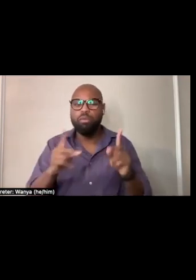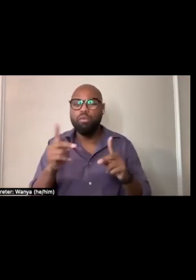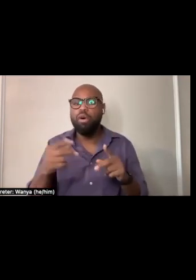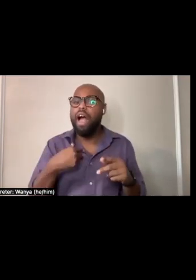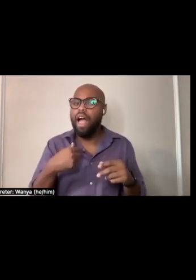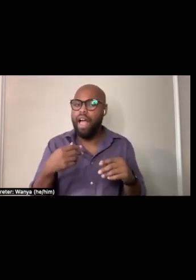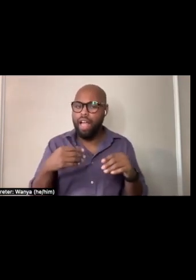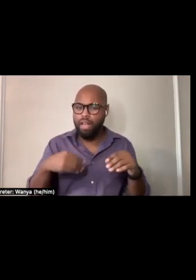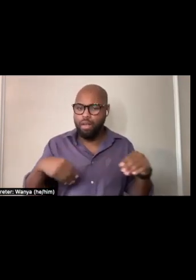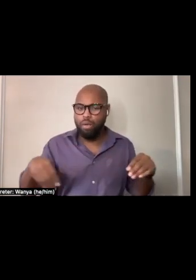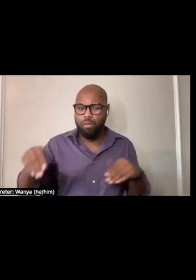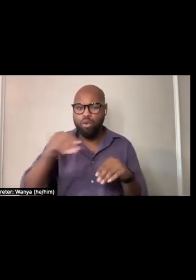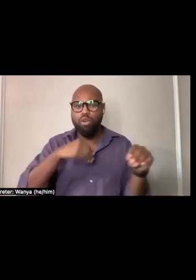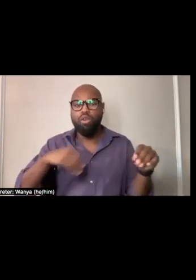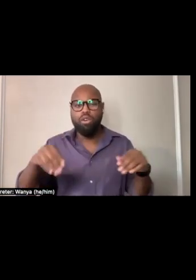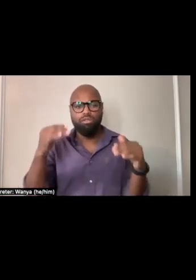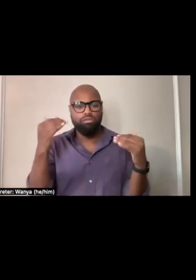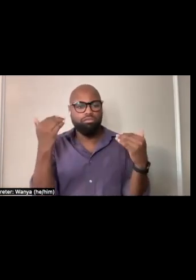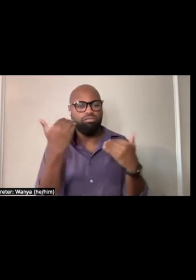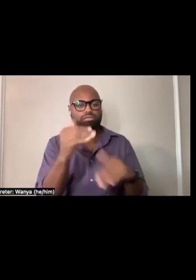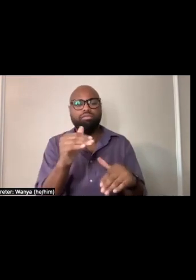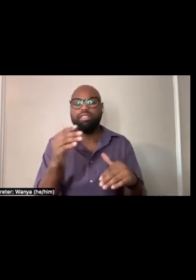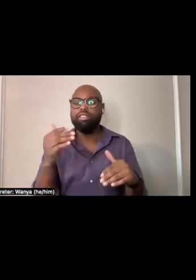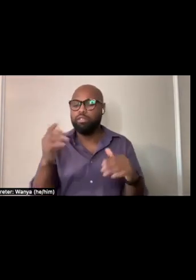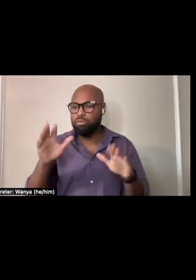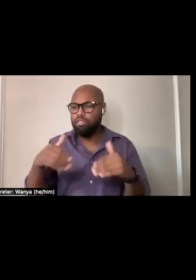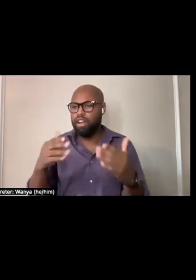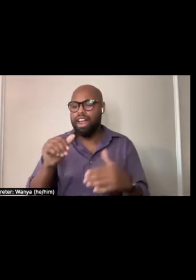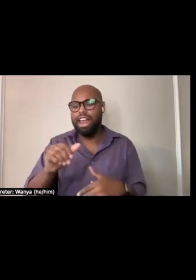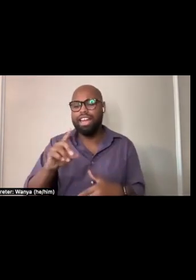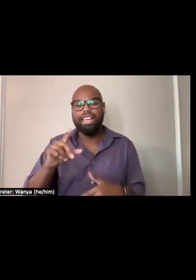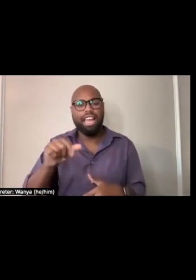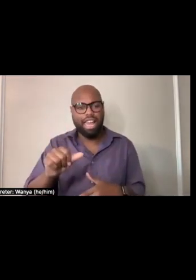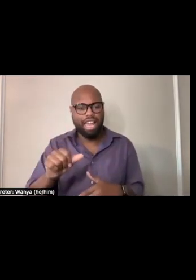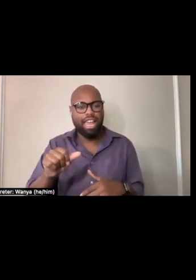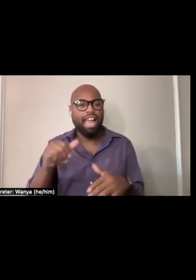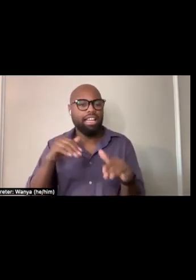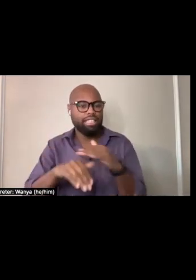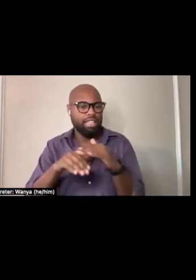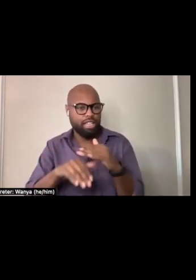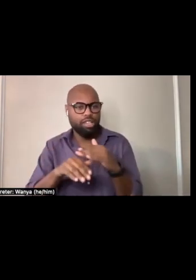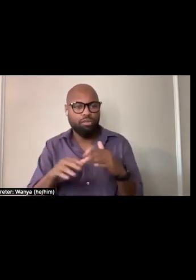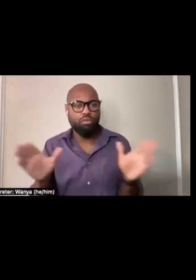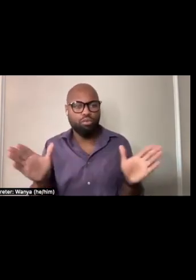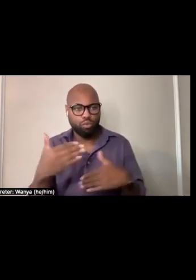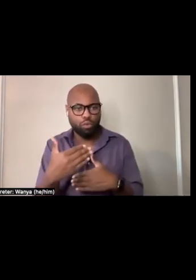were given the ADA accessible rooms. Residents that we interviewed